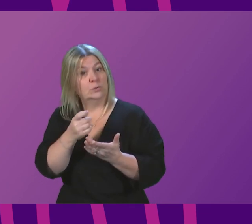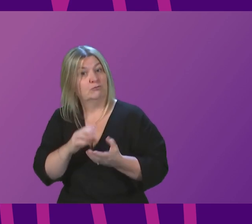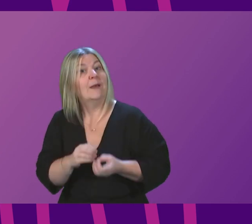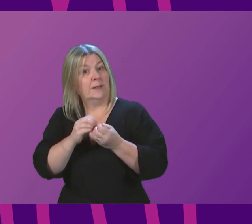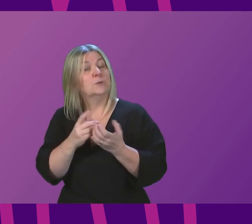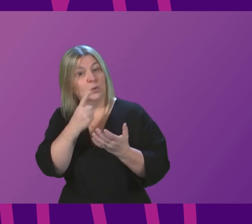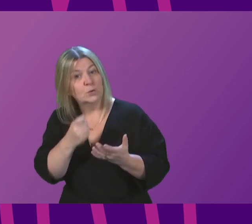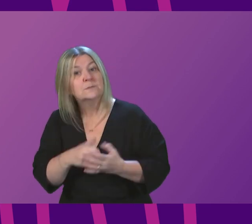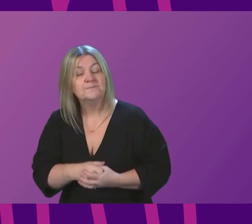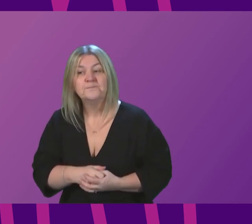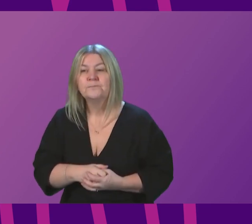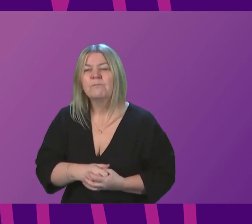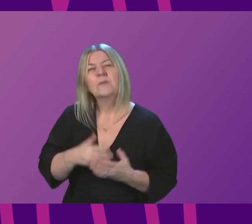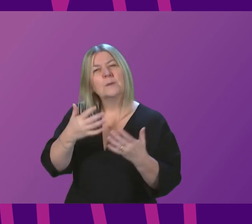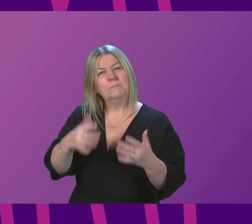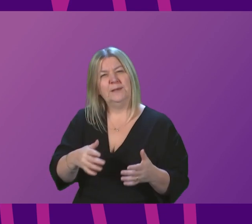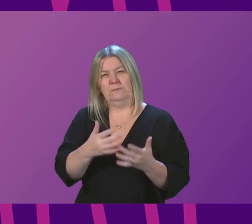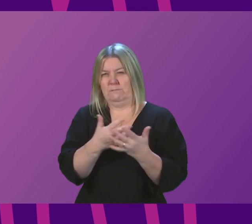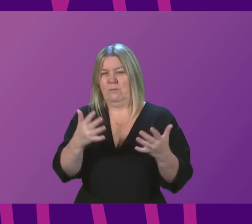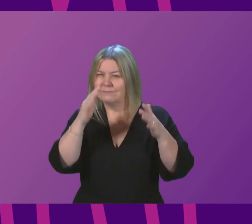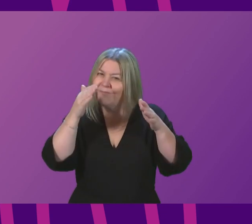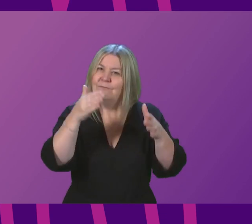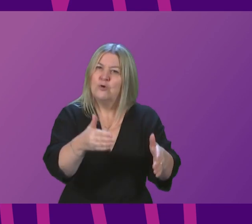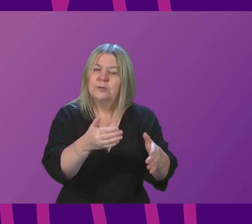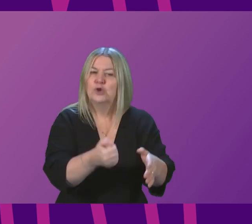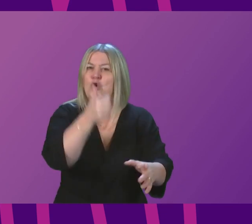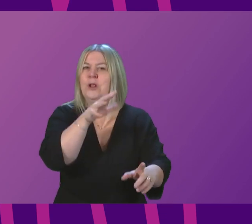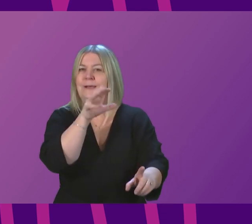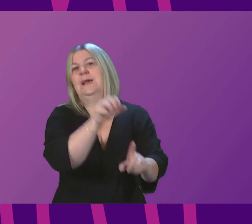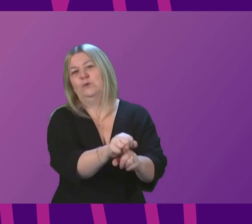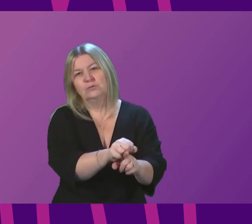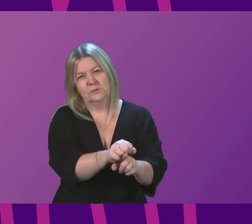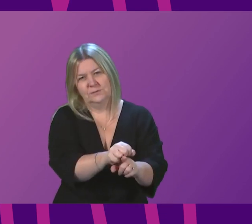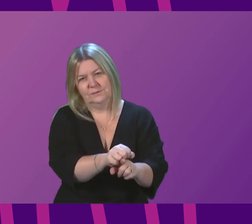We put a big focus on early diagnosis, for reasons that everybody understands.